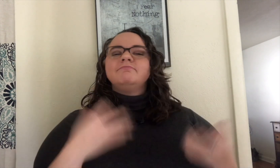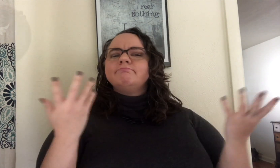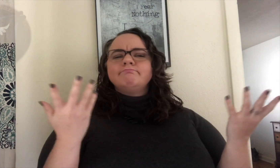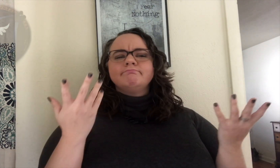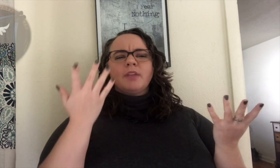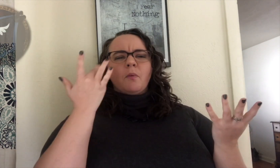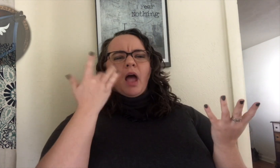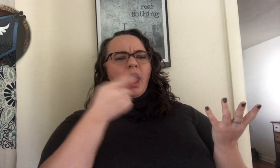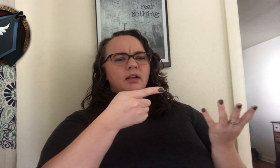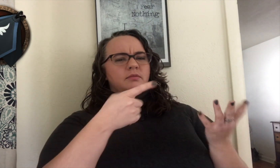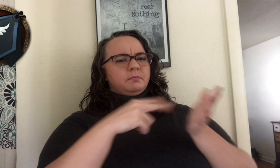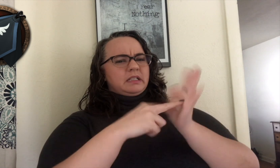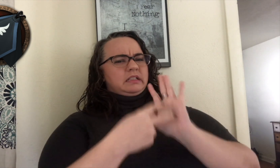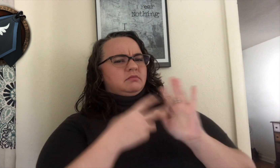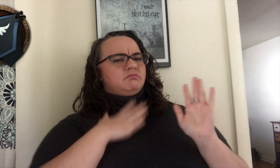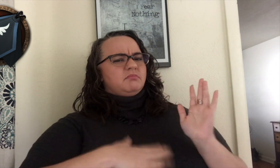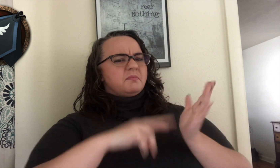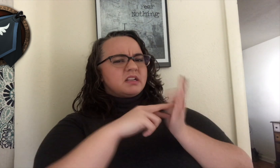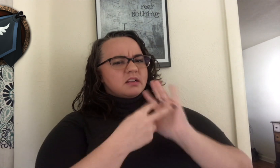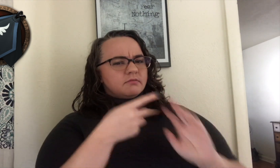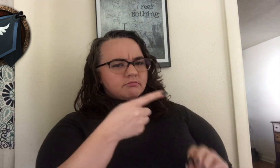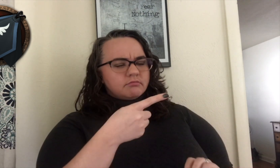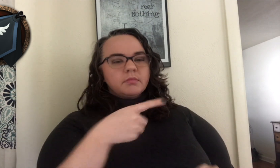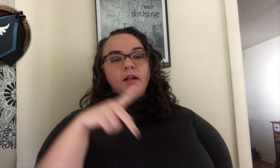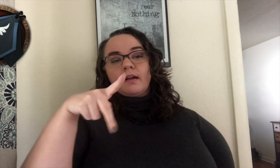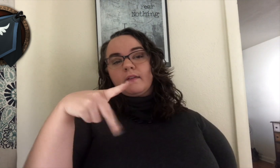What does the tabard design represent?